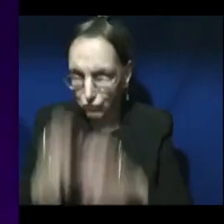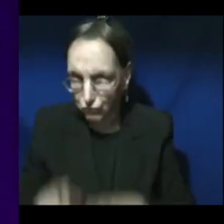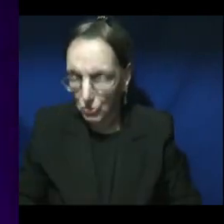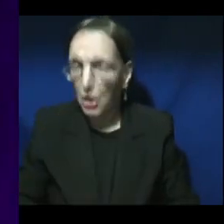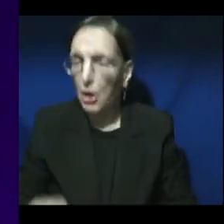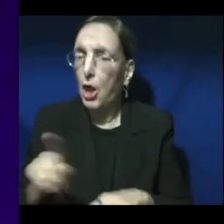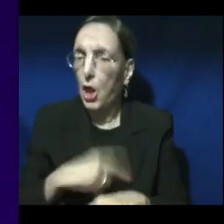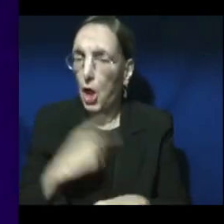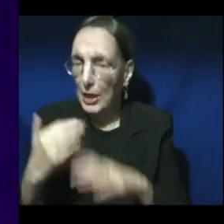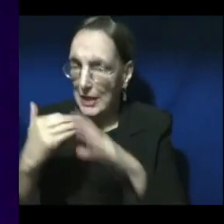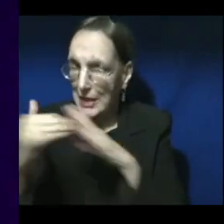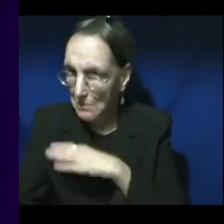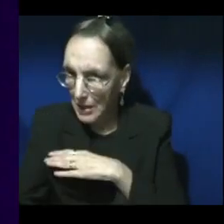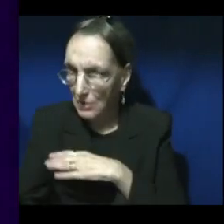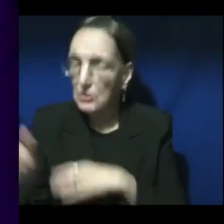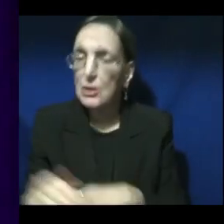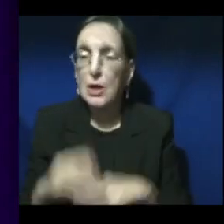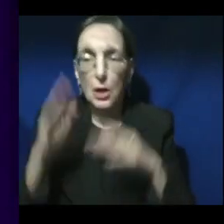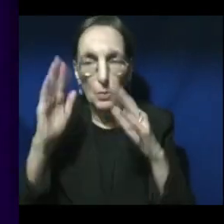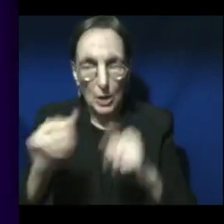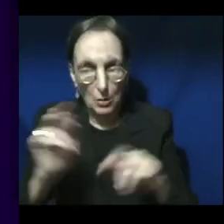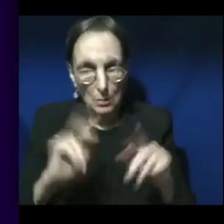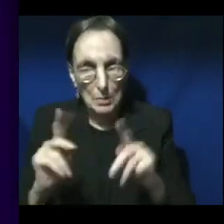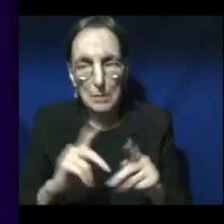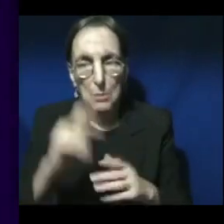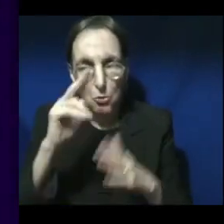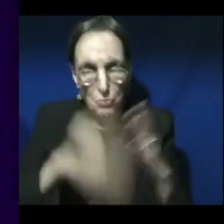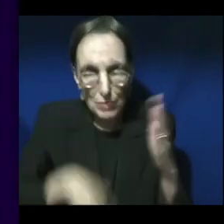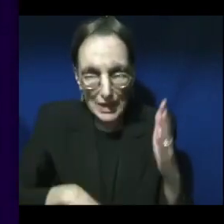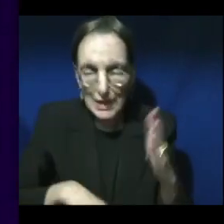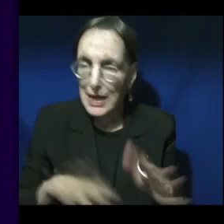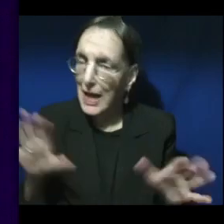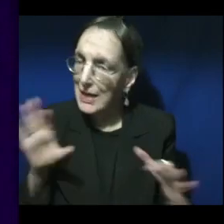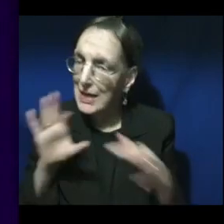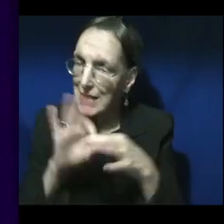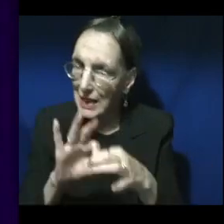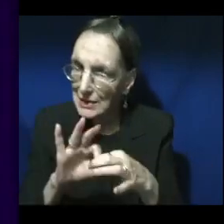that they read it. Do they? How can we be better at holding their attention? How can we write in